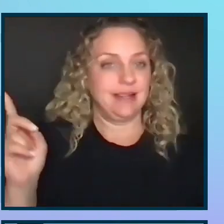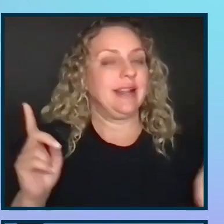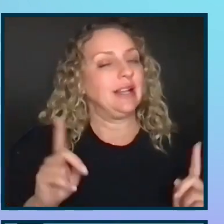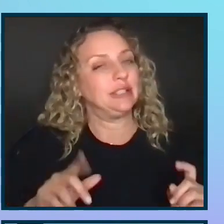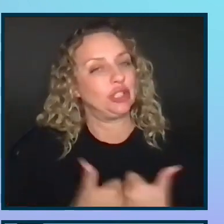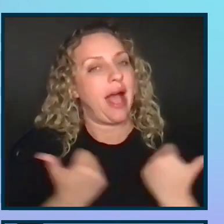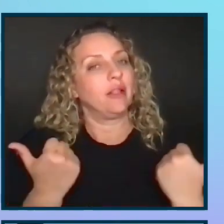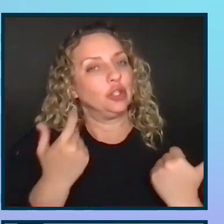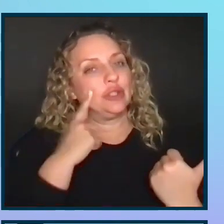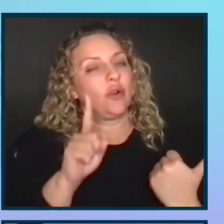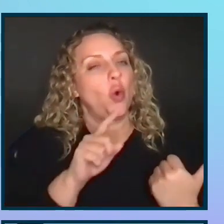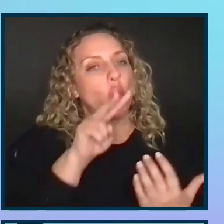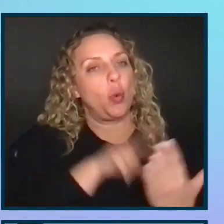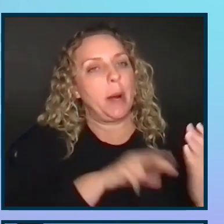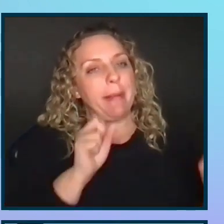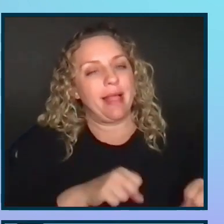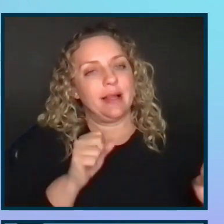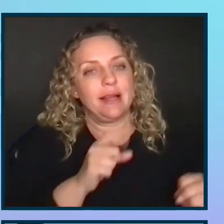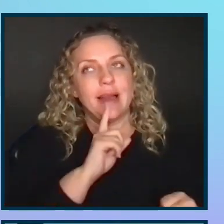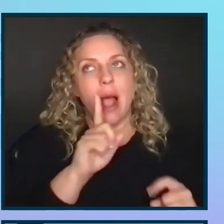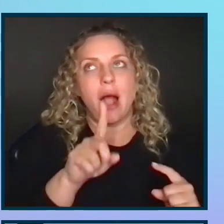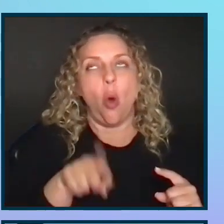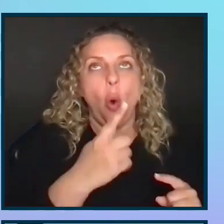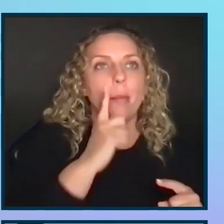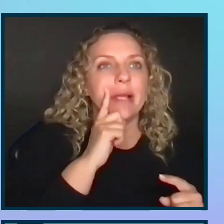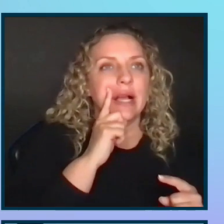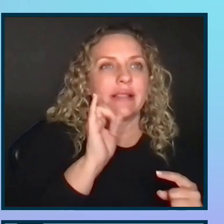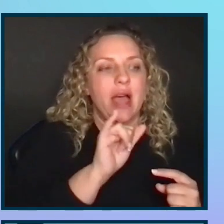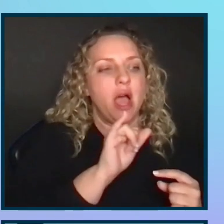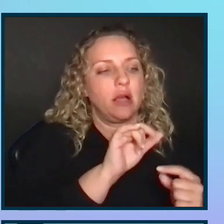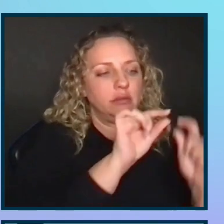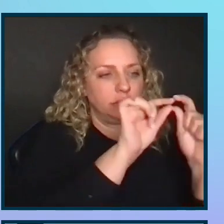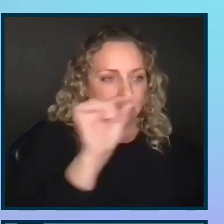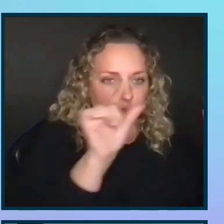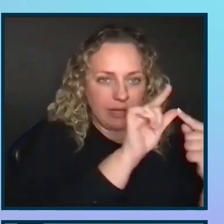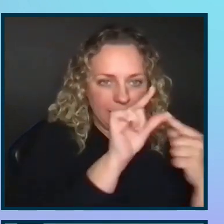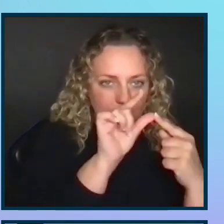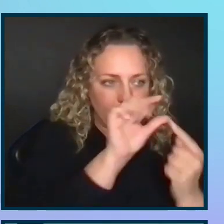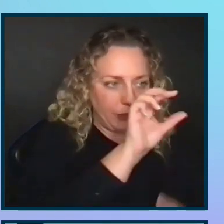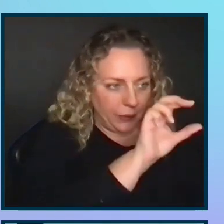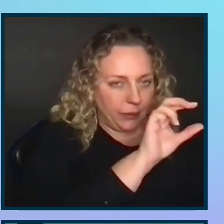with that, not just because of the type size and the contrast, but overall, the hit area being smaller.